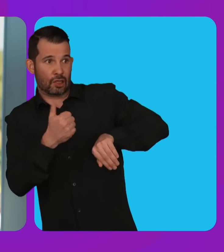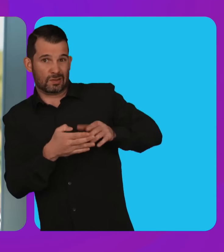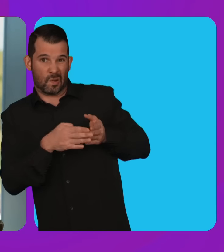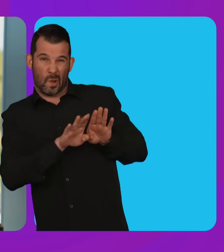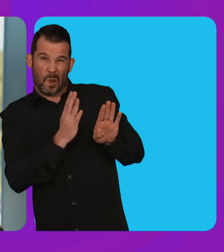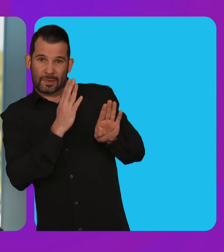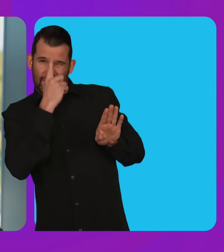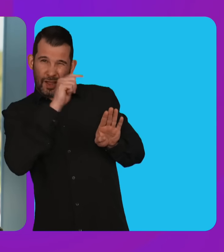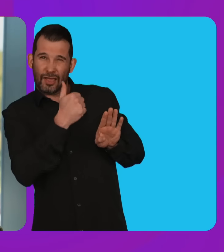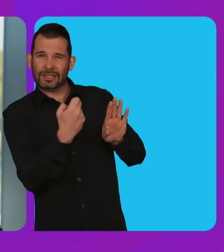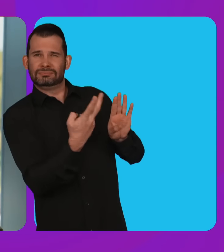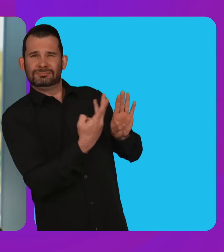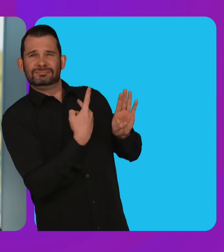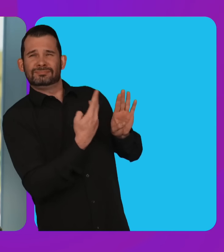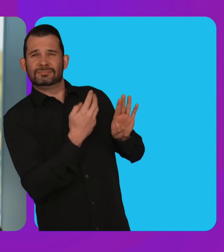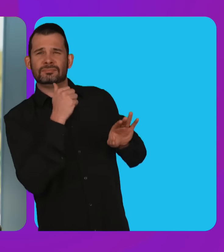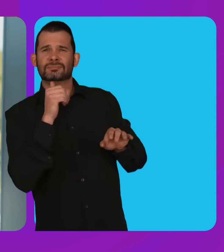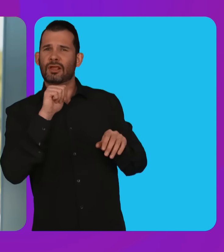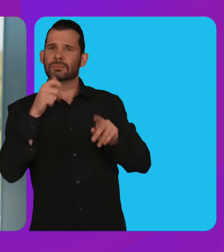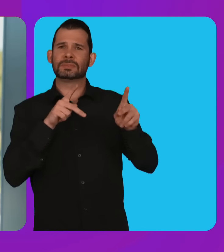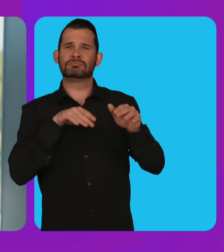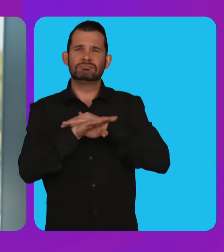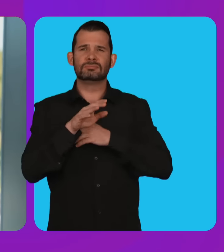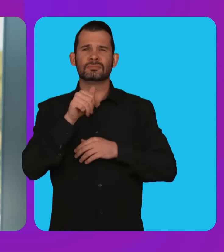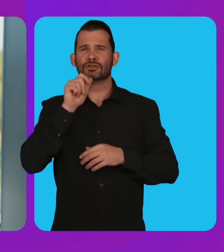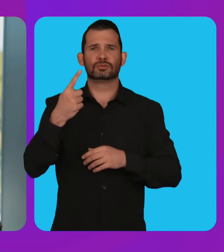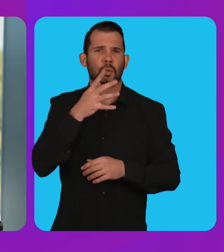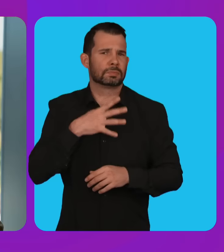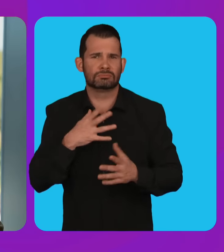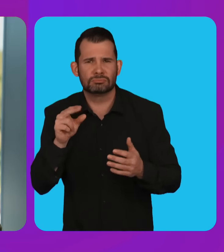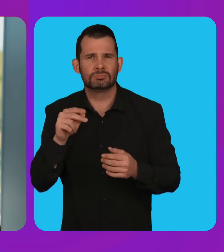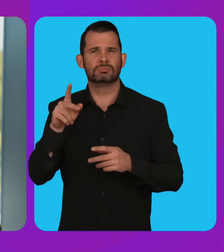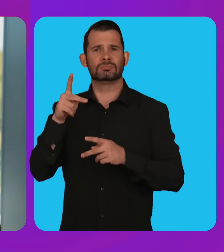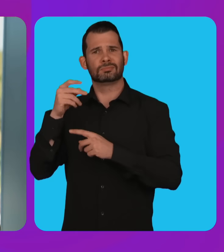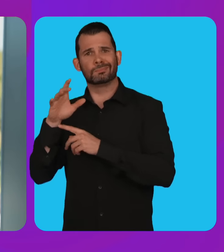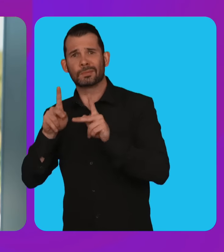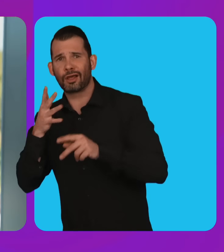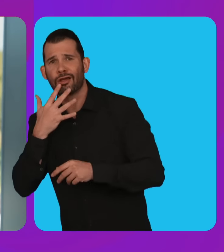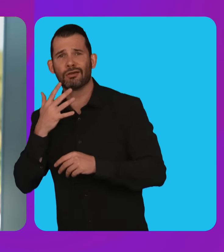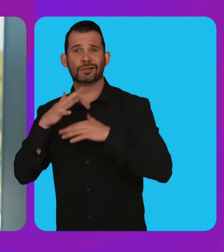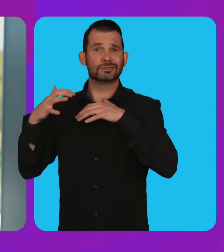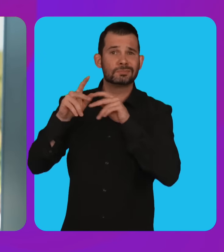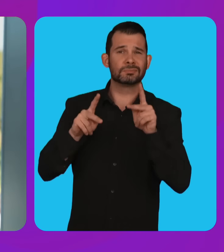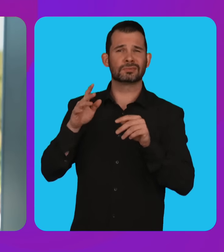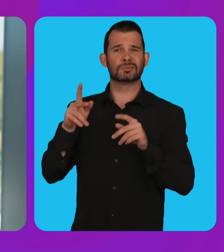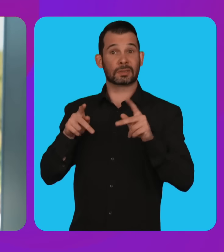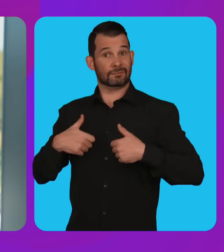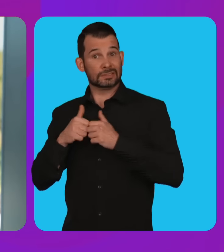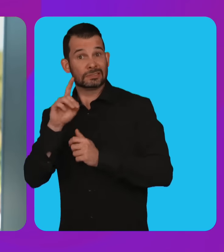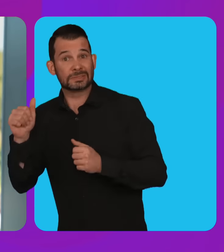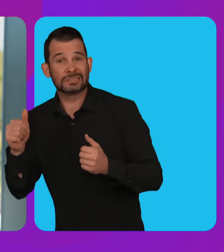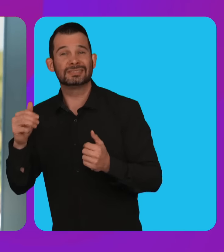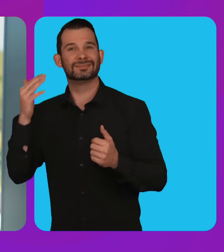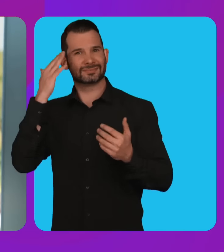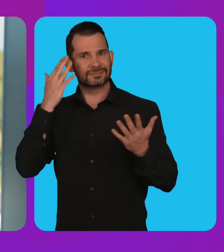come in, not just women, people of colour, Indigenous people, people living with disabilities.